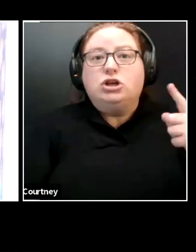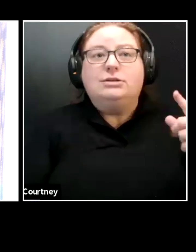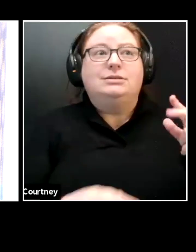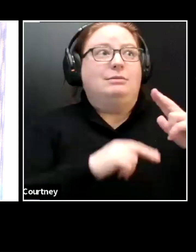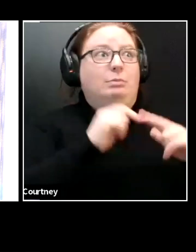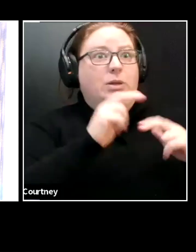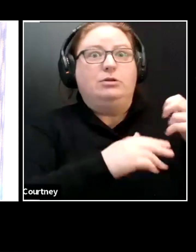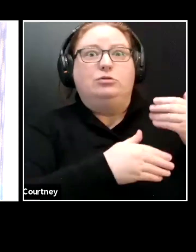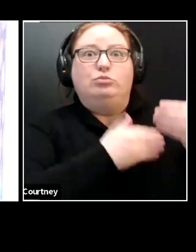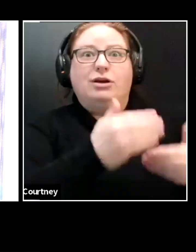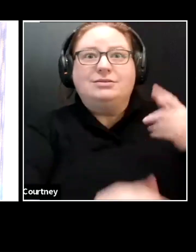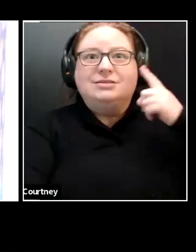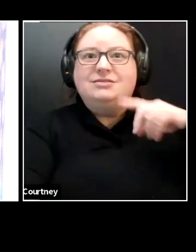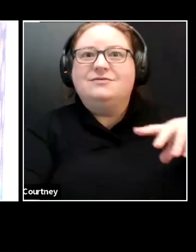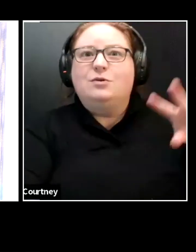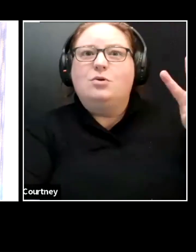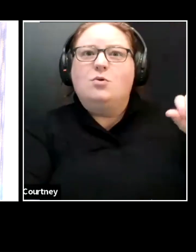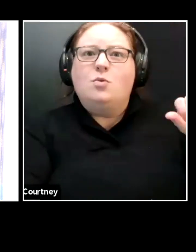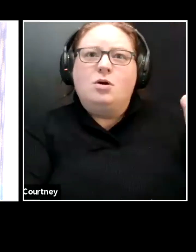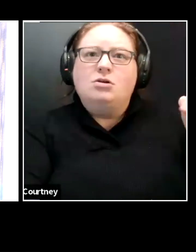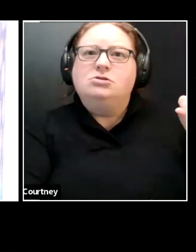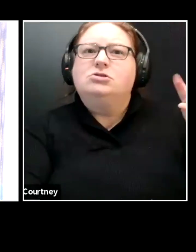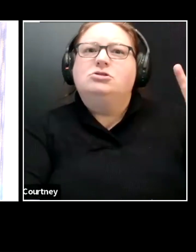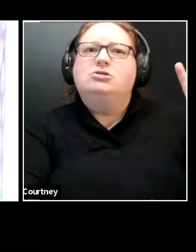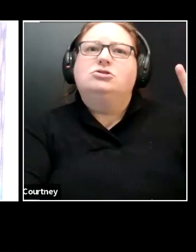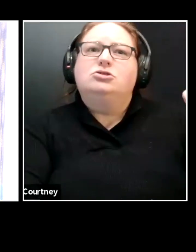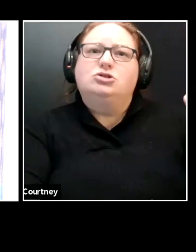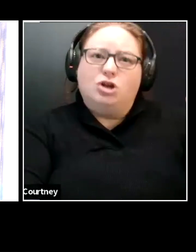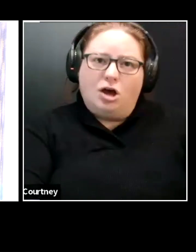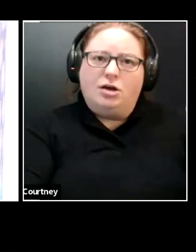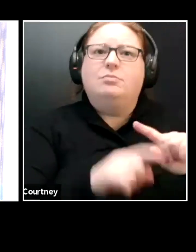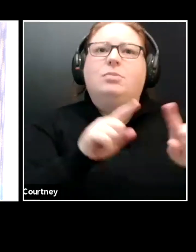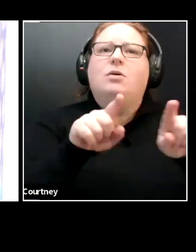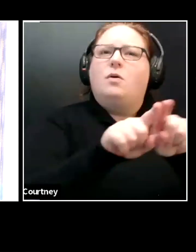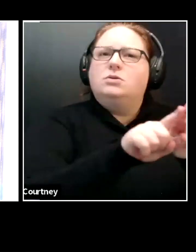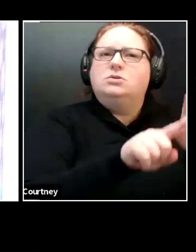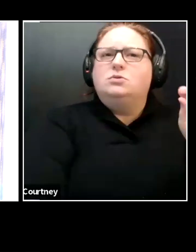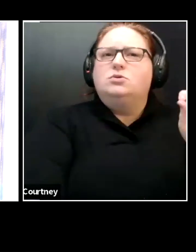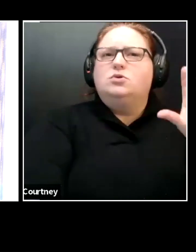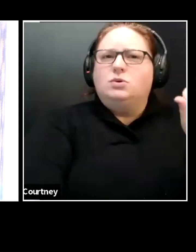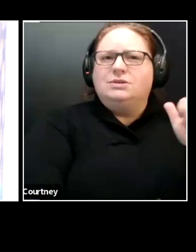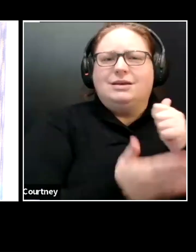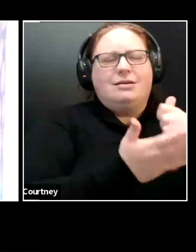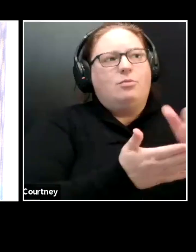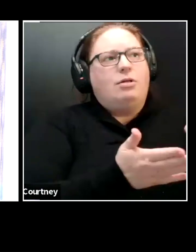WSDOT but also processes and tools that can help other communities and agencies around